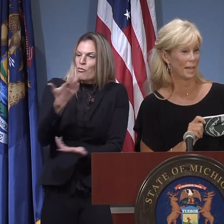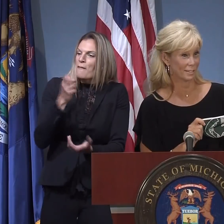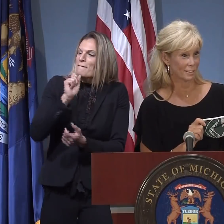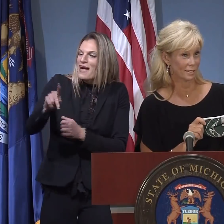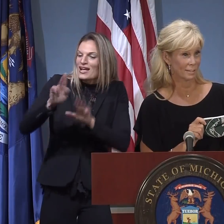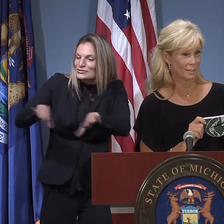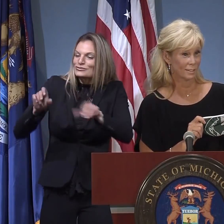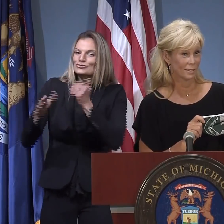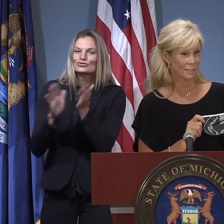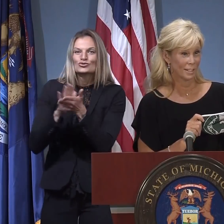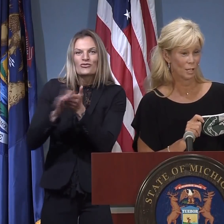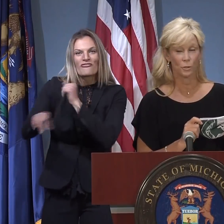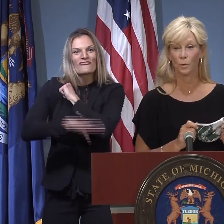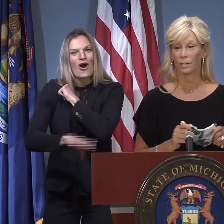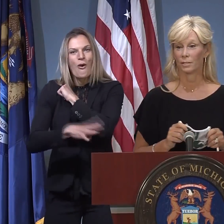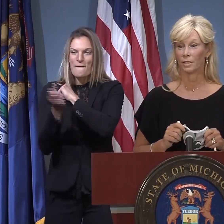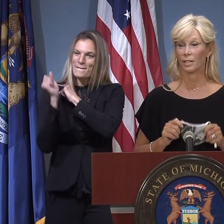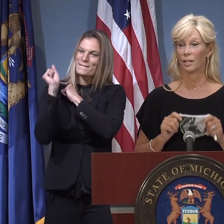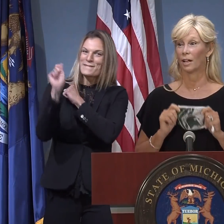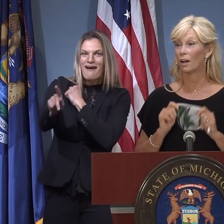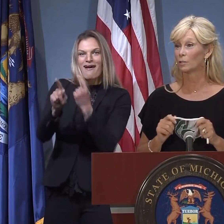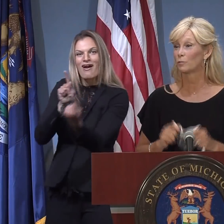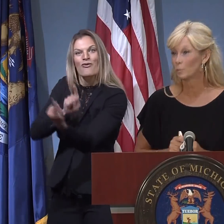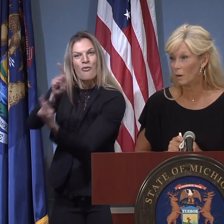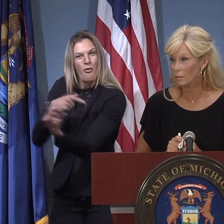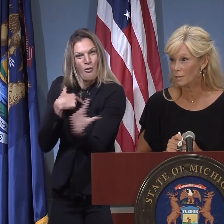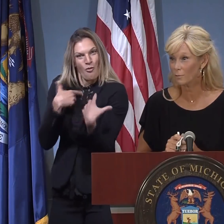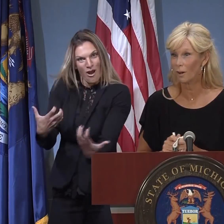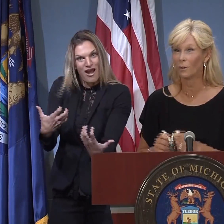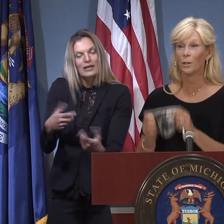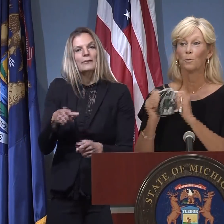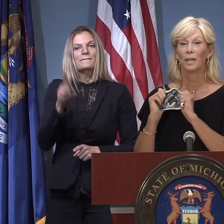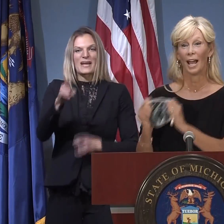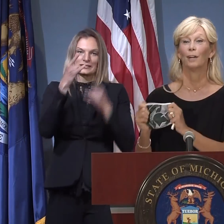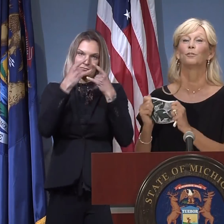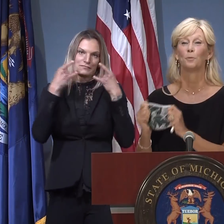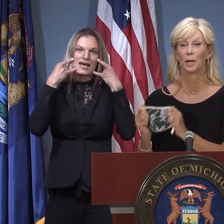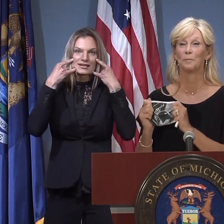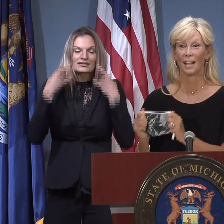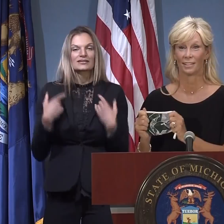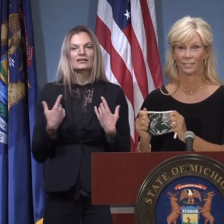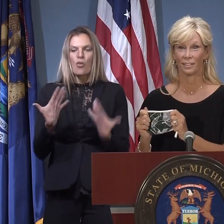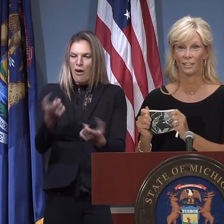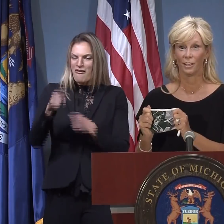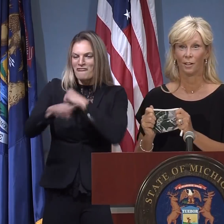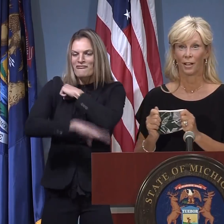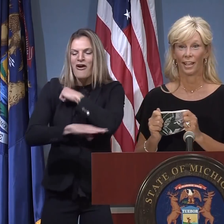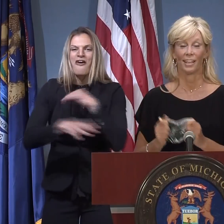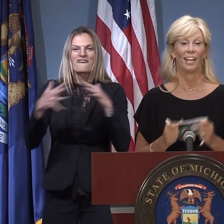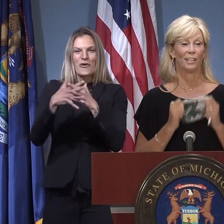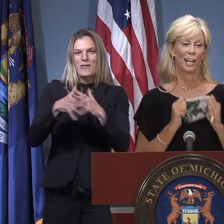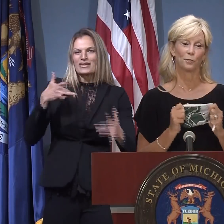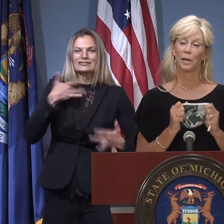FANNED WE WANT TO BE, WE WANT OUR KIDS TO BE IN SCHOOL IN THE FALL, WE HAVE TO WEAR MASK.